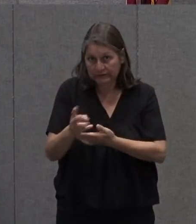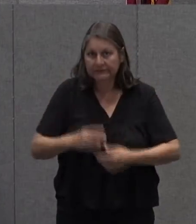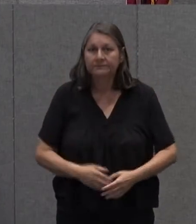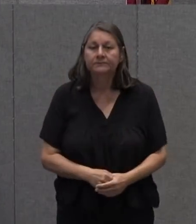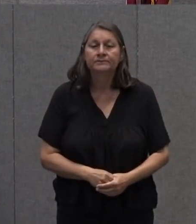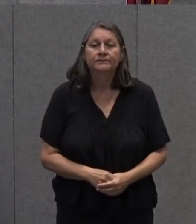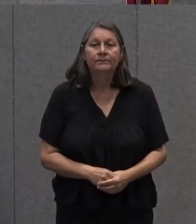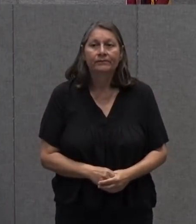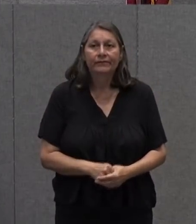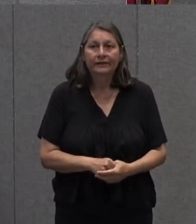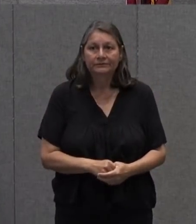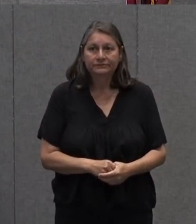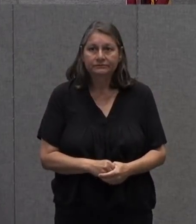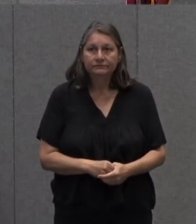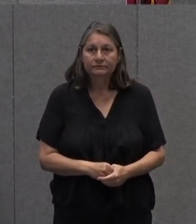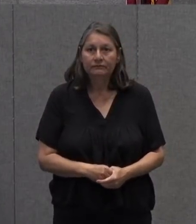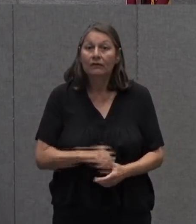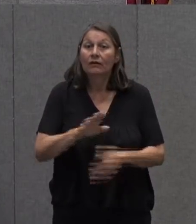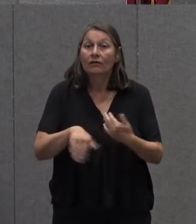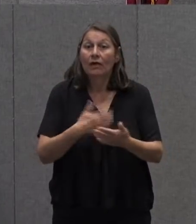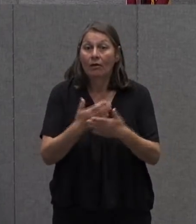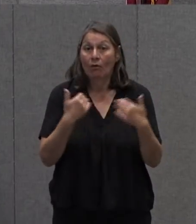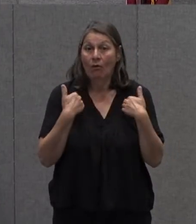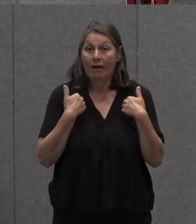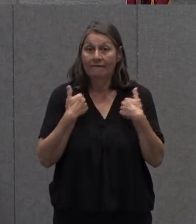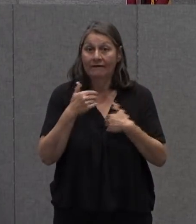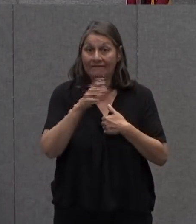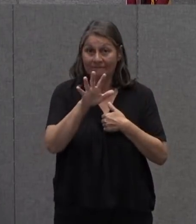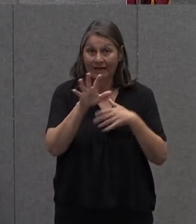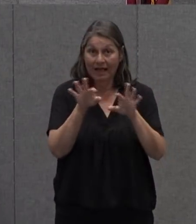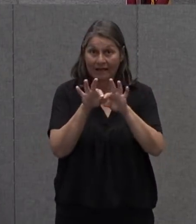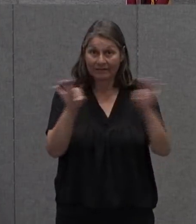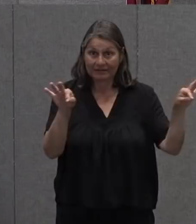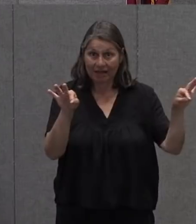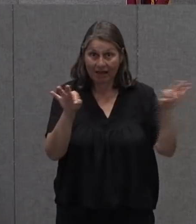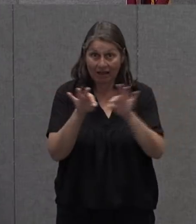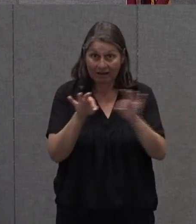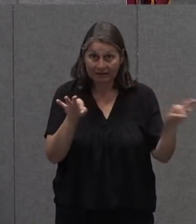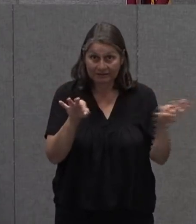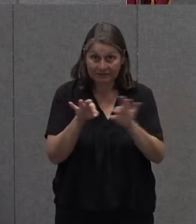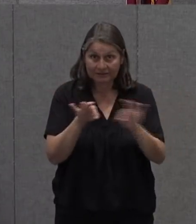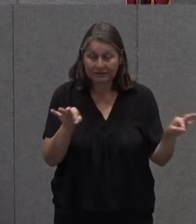They all have five lines. The syllable count pattern.